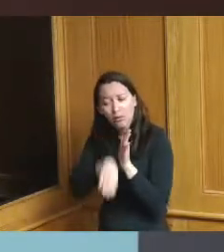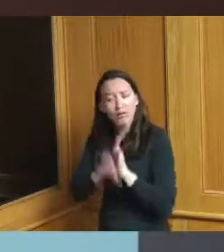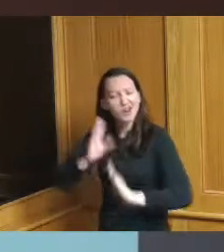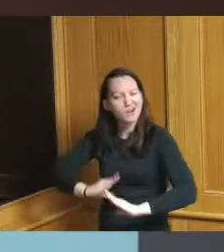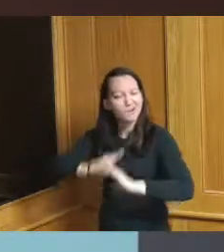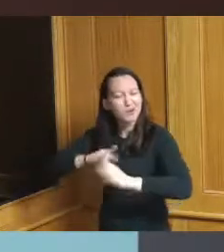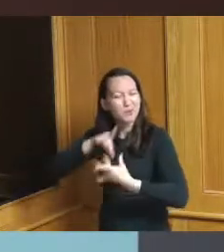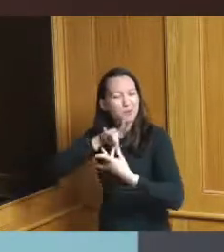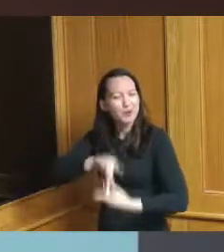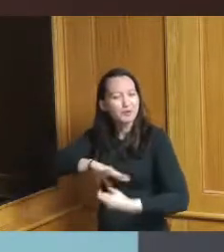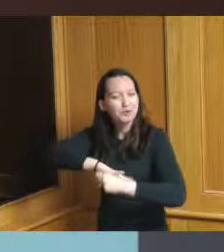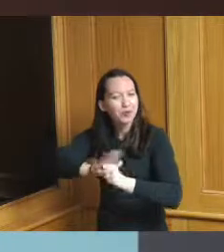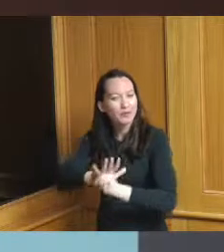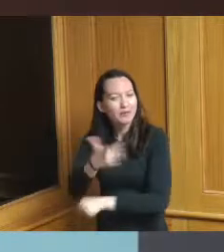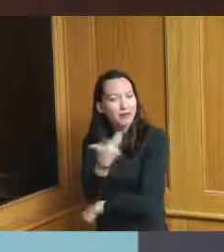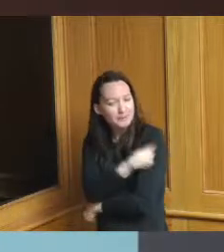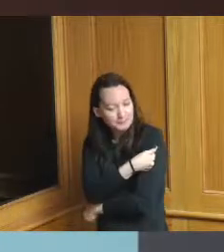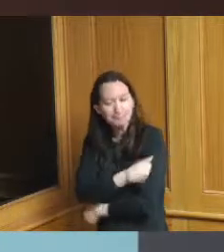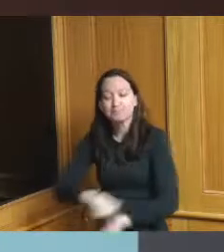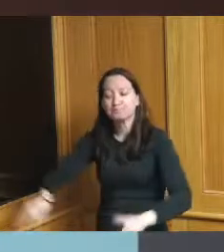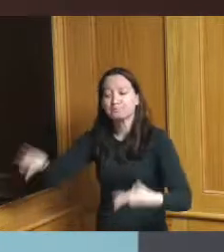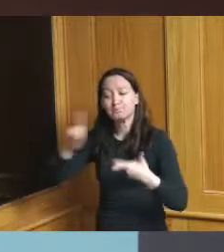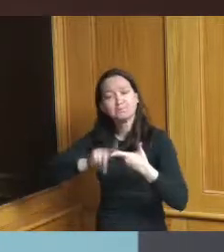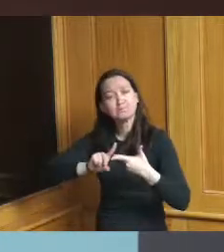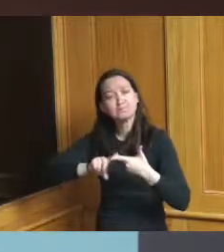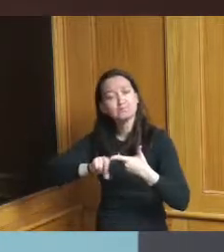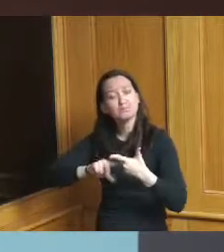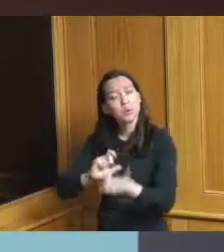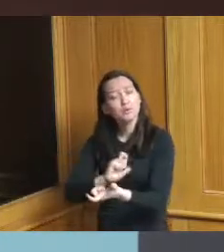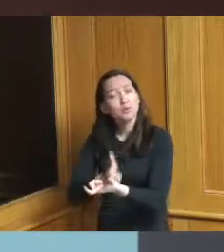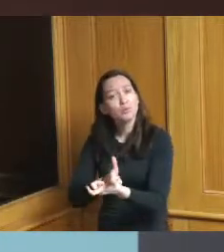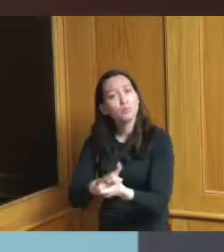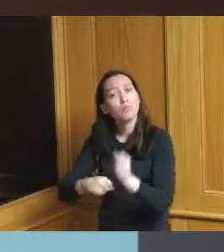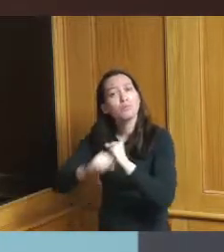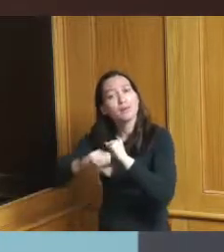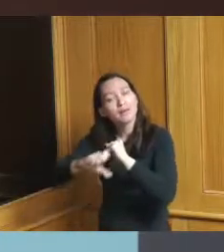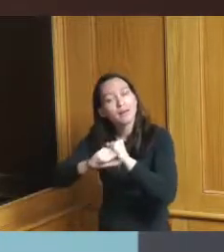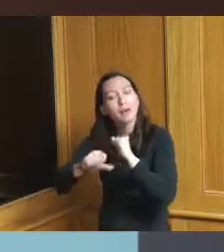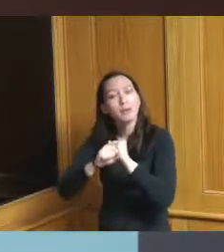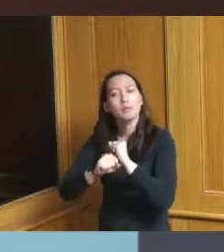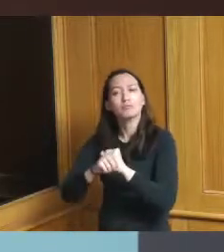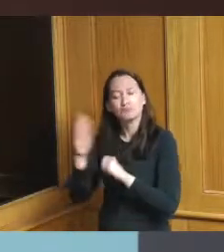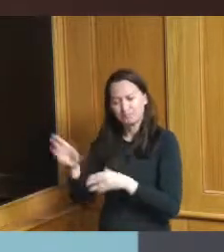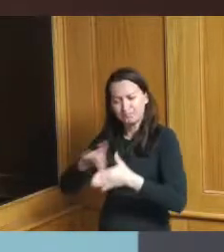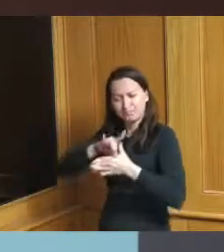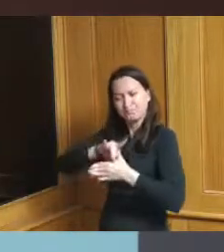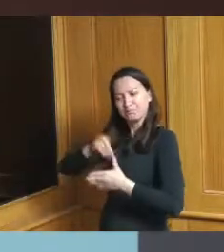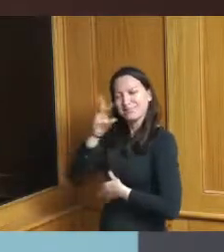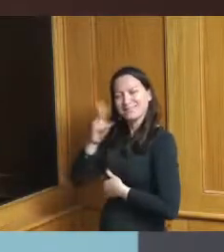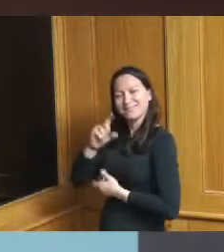Covid-19 vaccines and we wanted to update campaign collateral to reflect evolving attitudes about